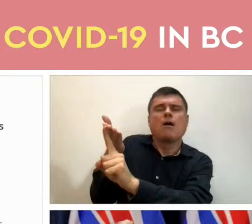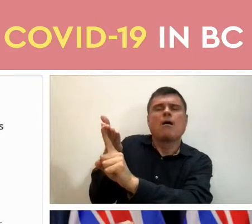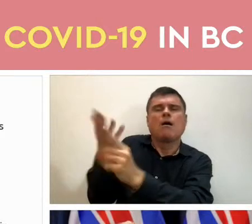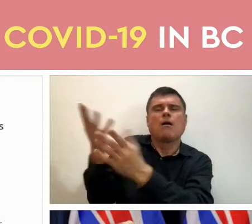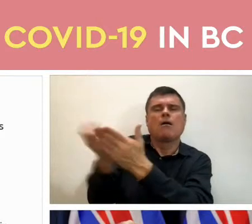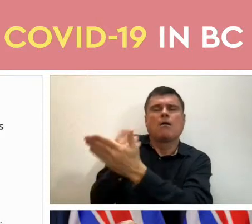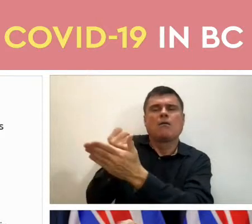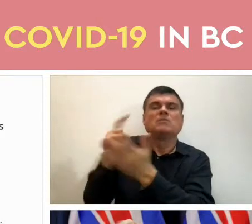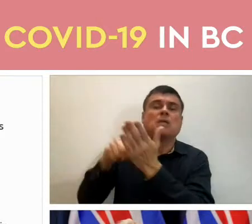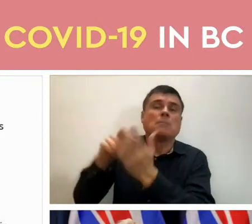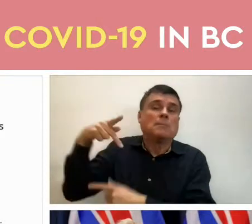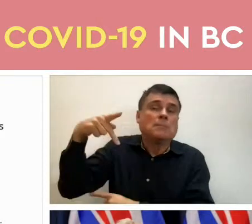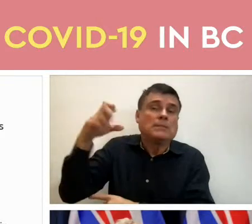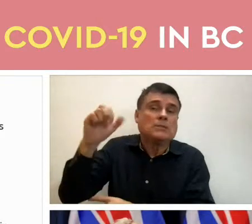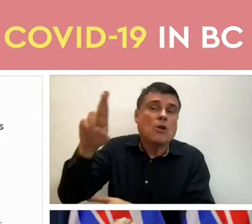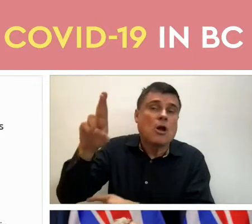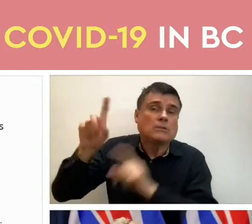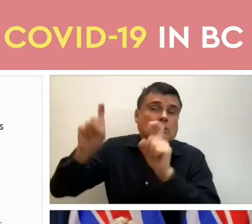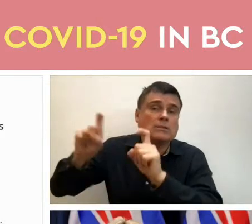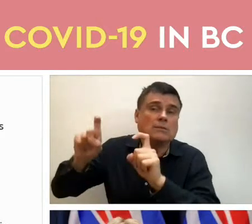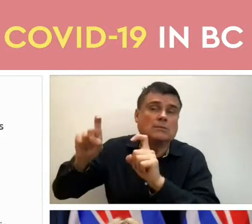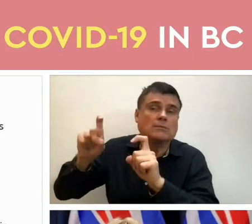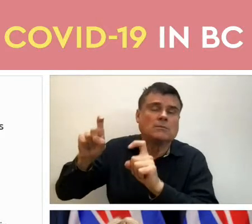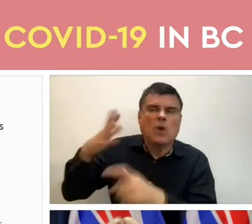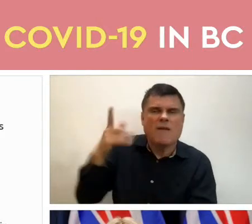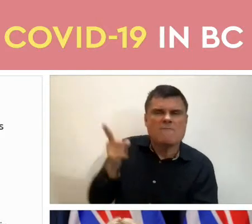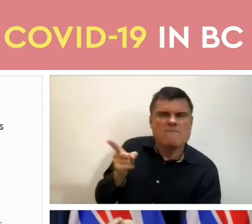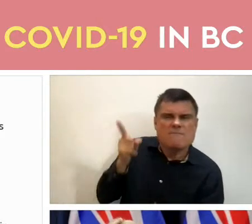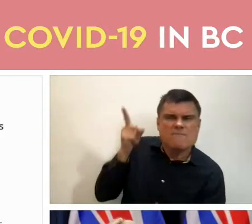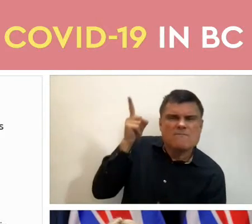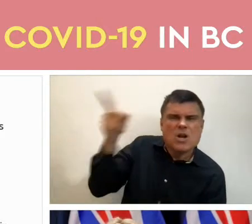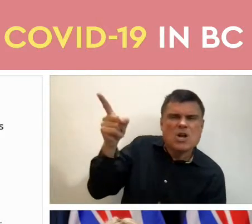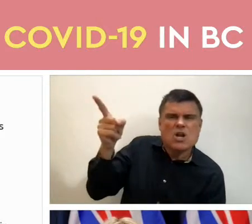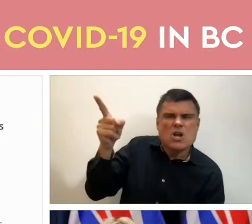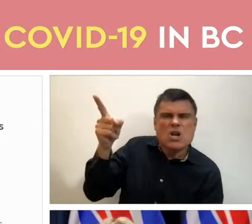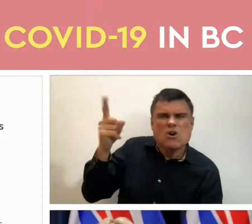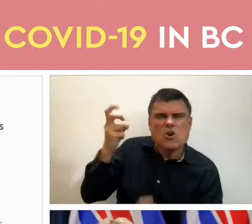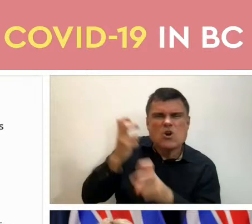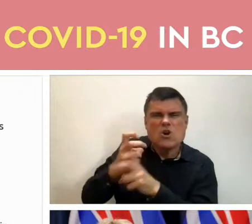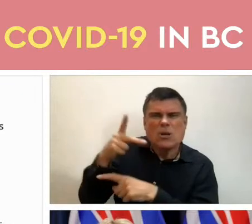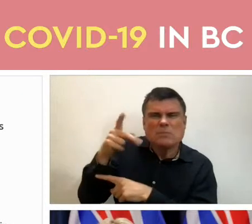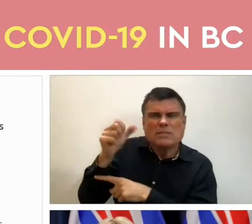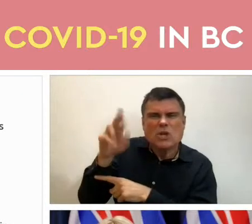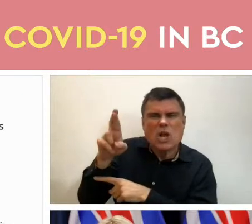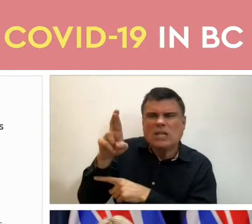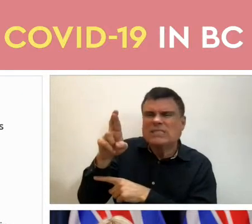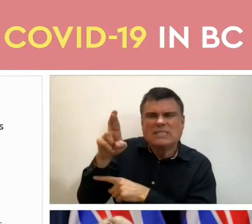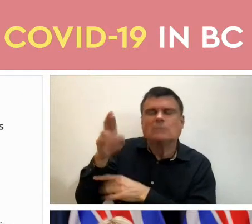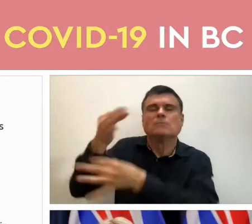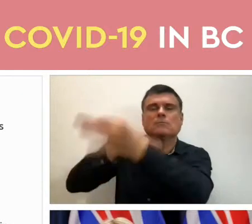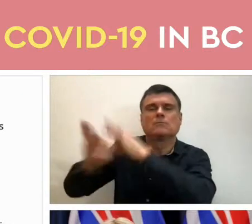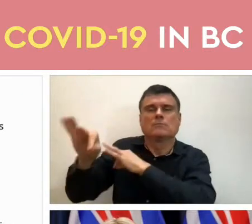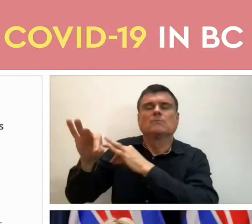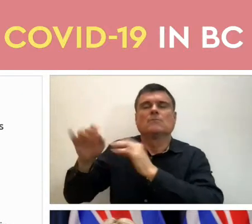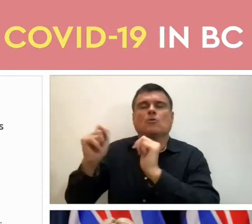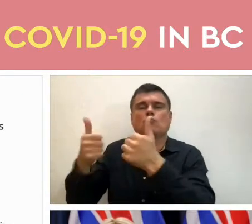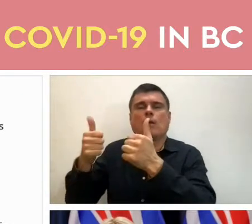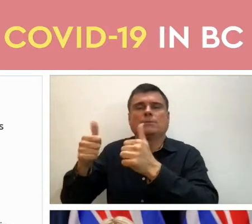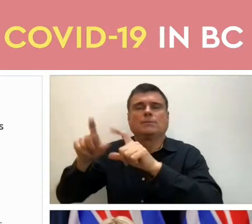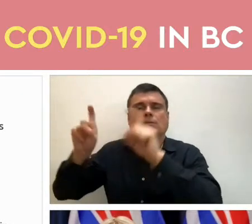challenging. We also have been using them for case in contact management, for identifying clusters for